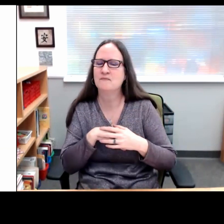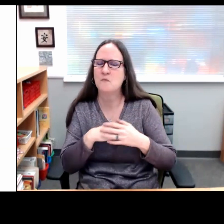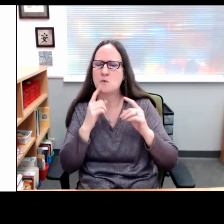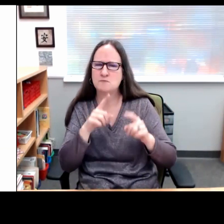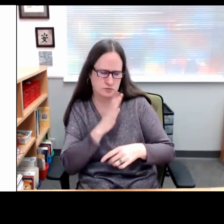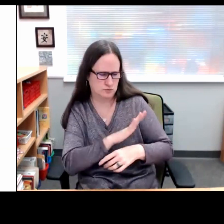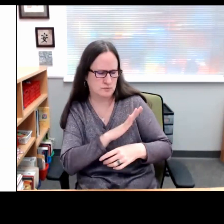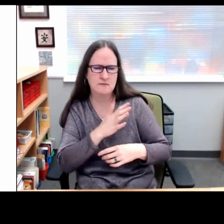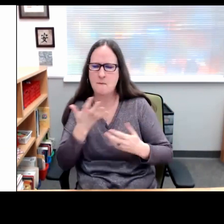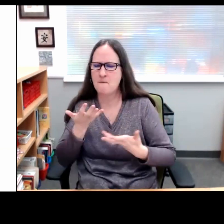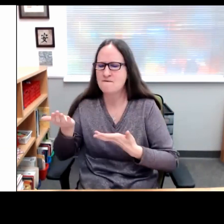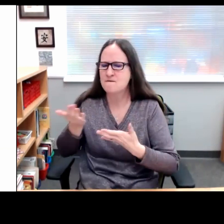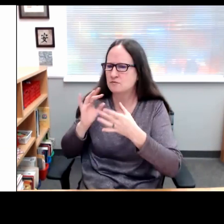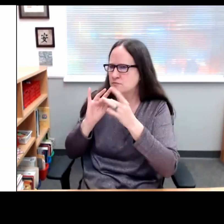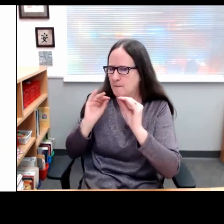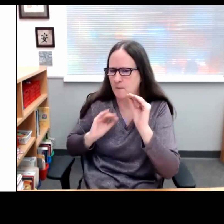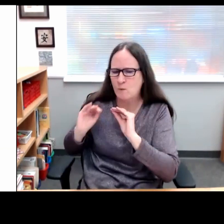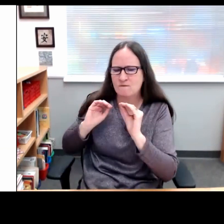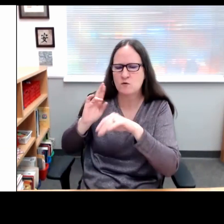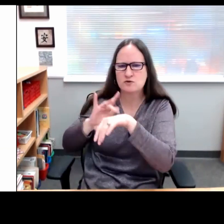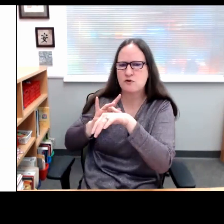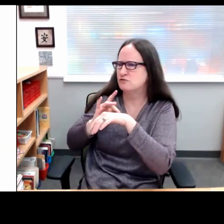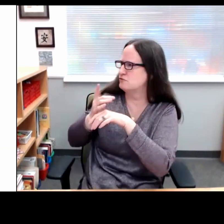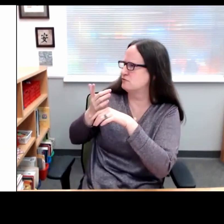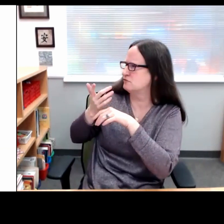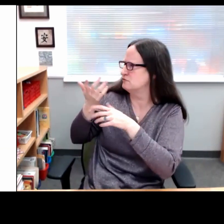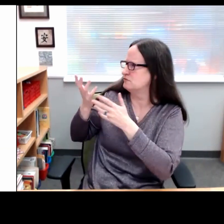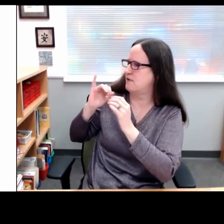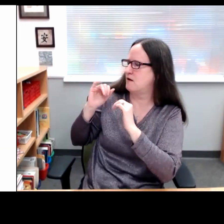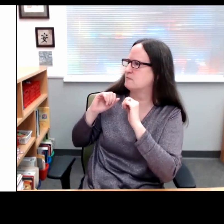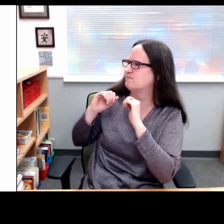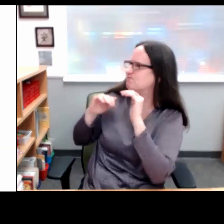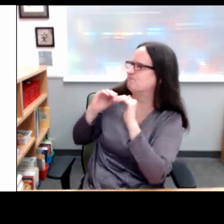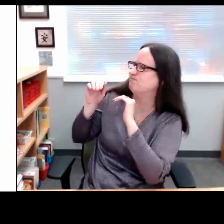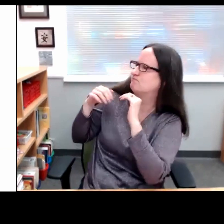to allow them to feel and see that connection, use movement and touch.